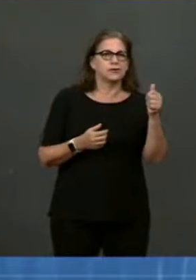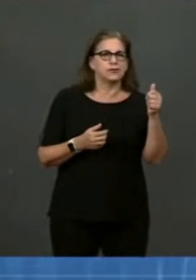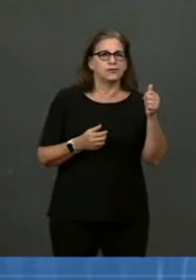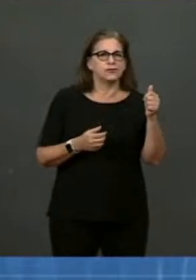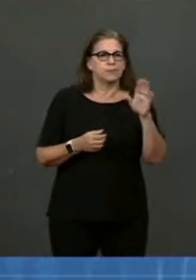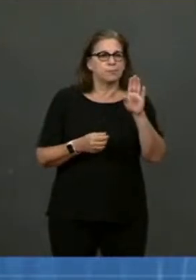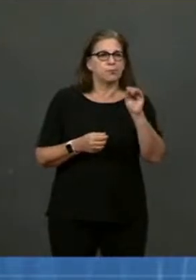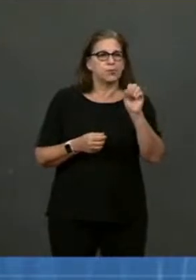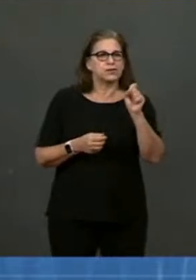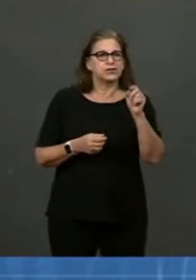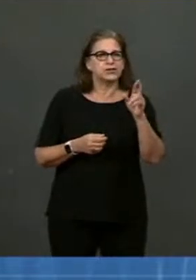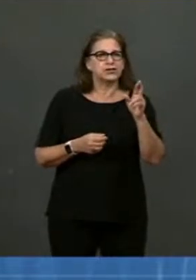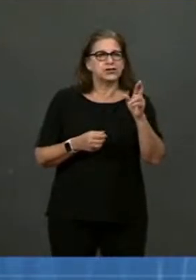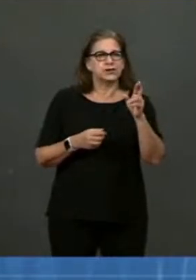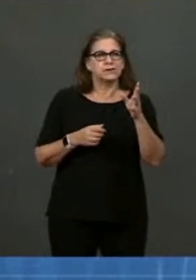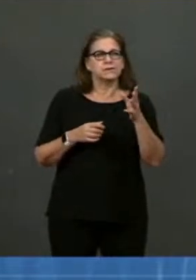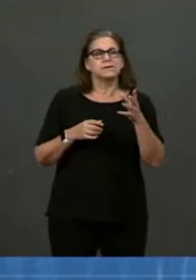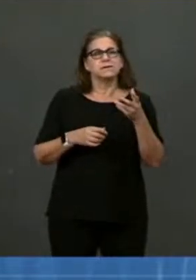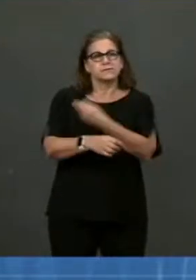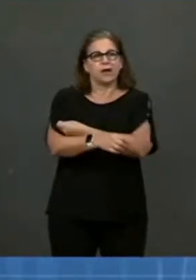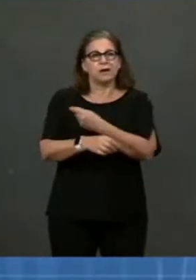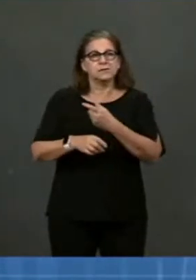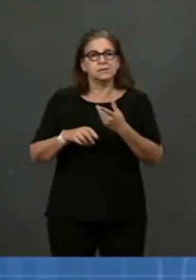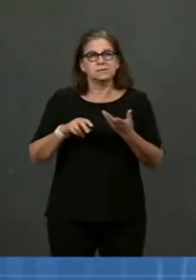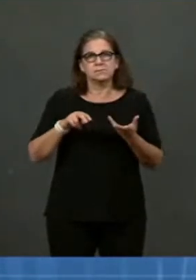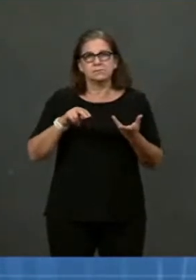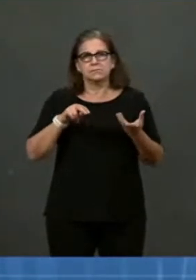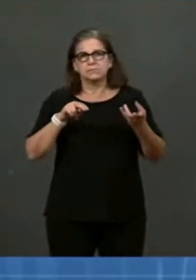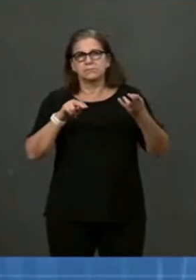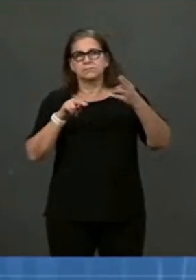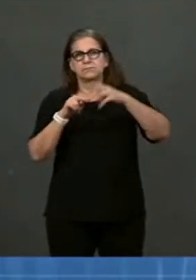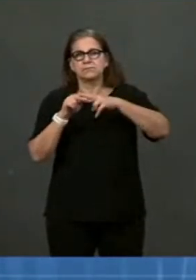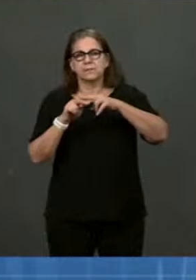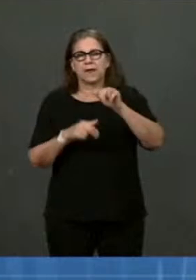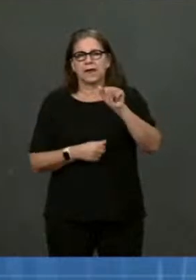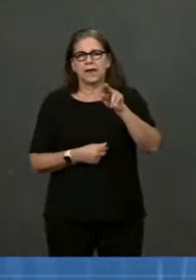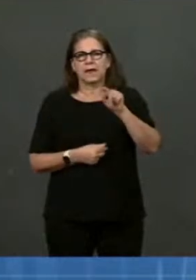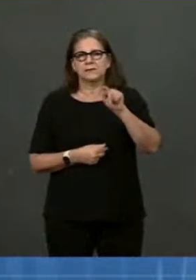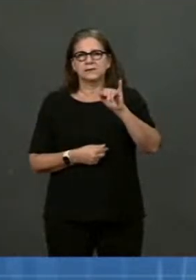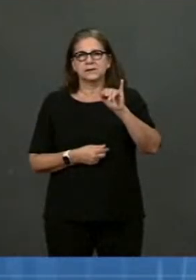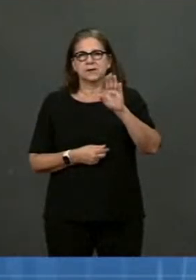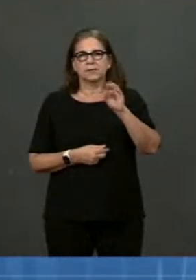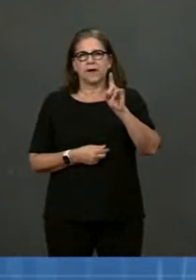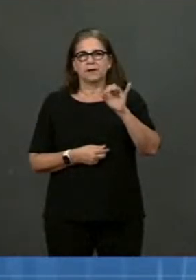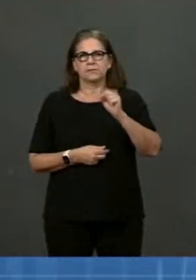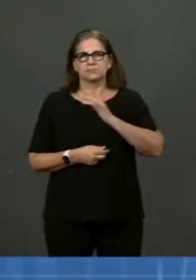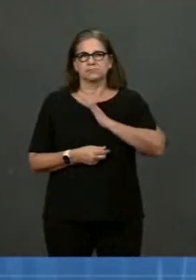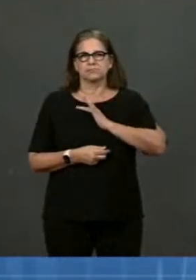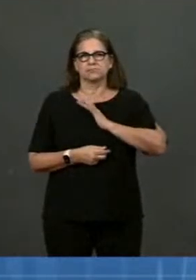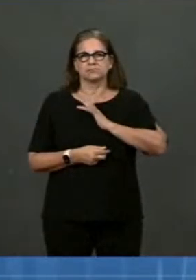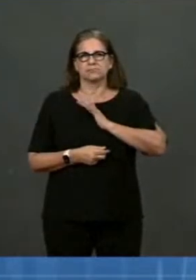AGAINST THREE OTHERS IN A BOOST